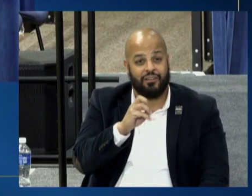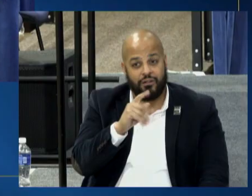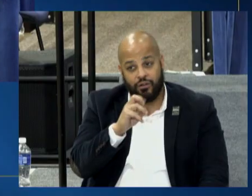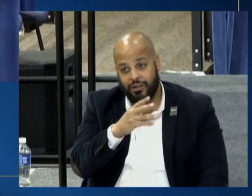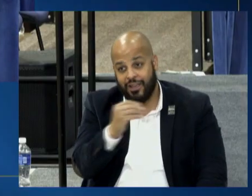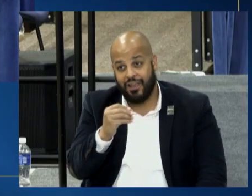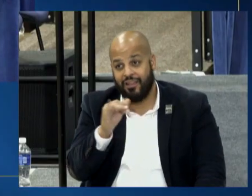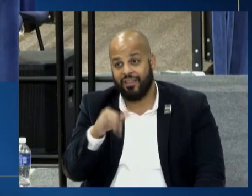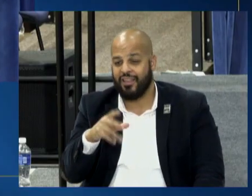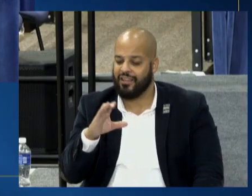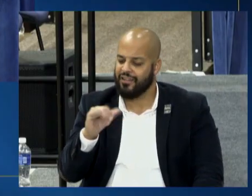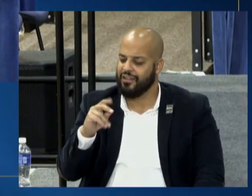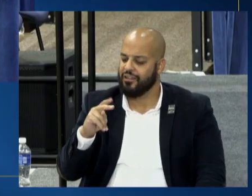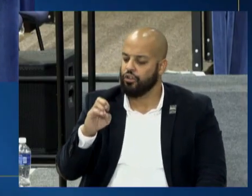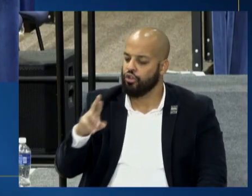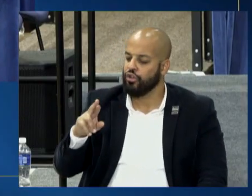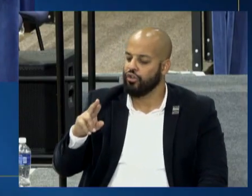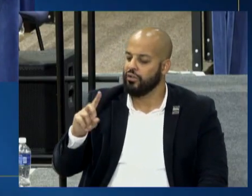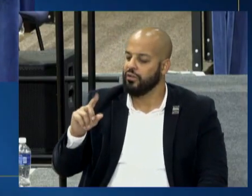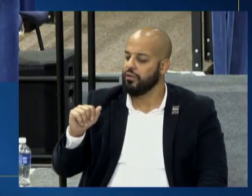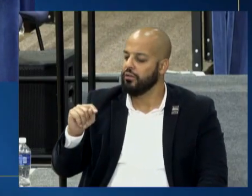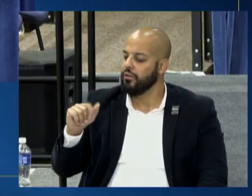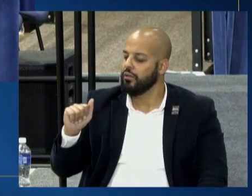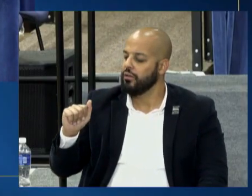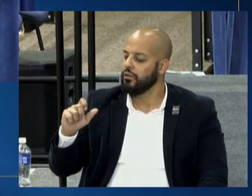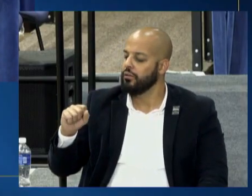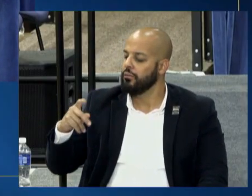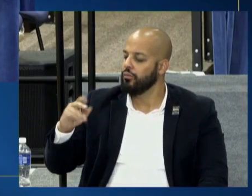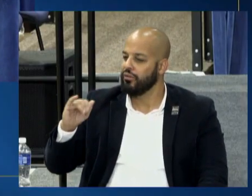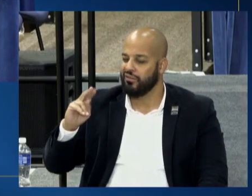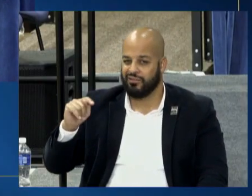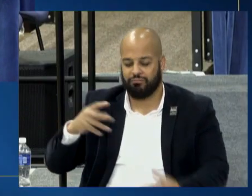And so, all these fantastic programs, which have been going on. And as was mentioned,